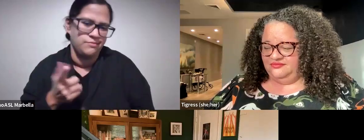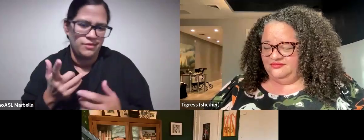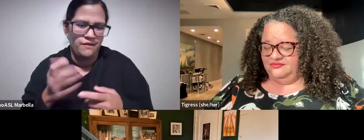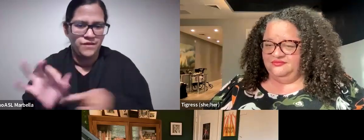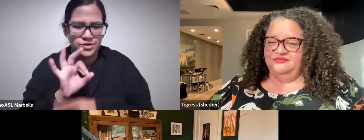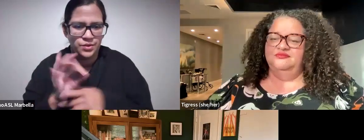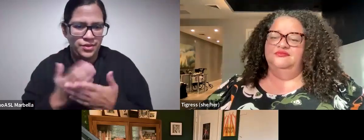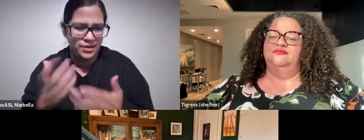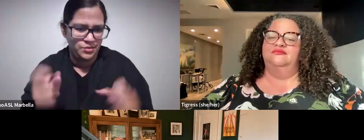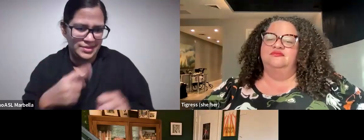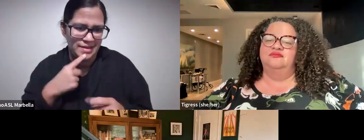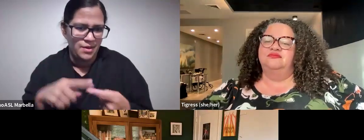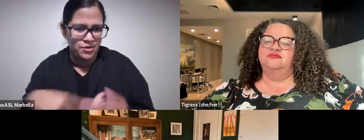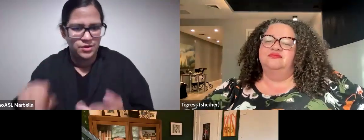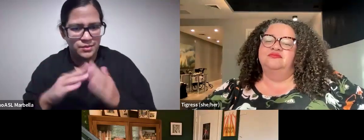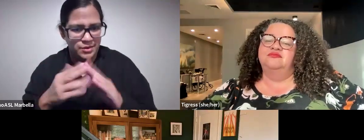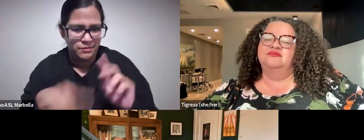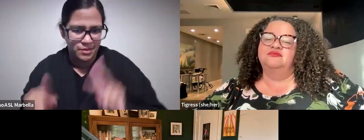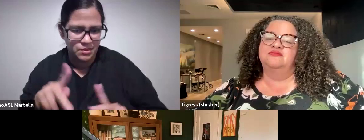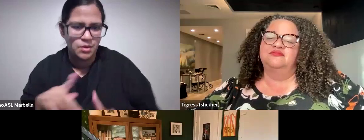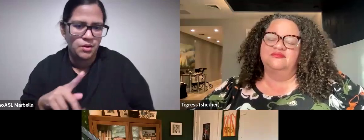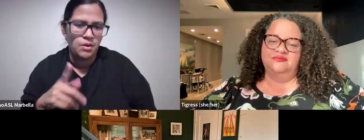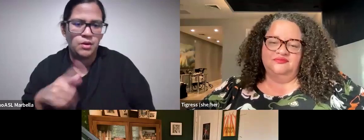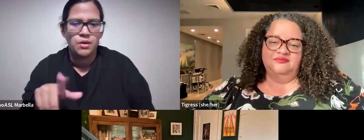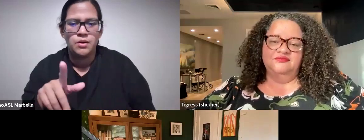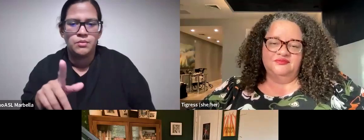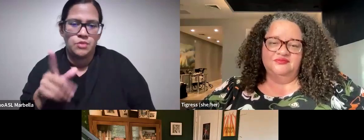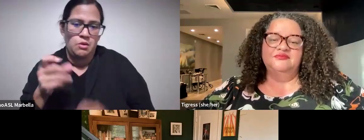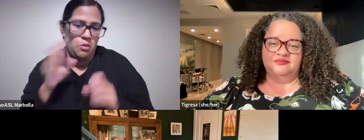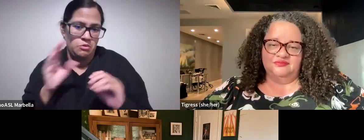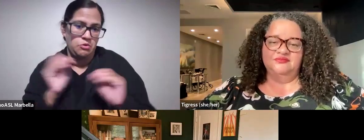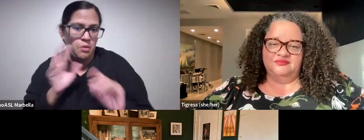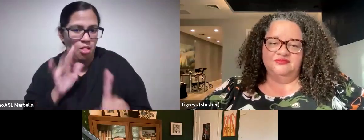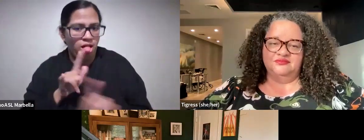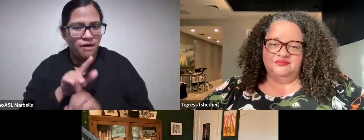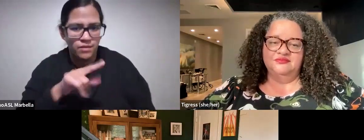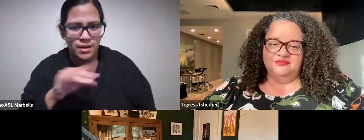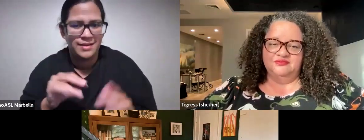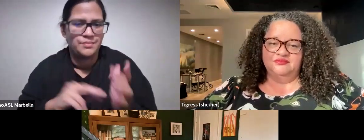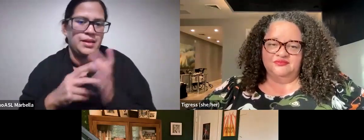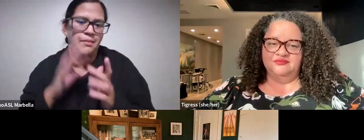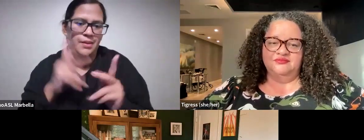you could say about a community of people is no one will love you woof. And it's a thing that people routinely say about fat people.